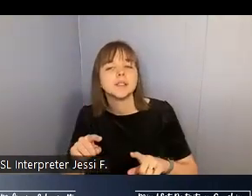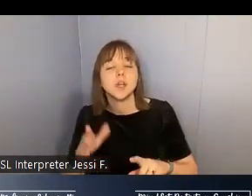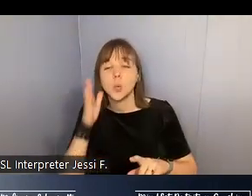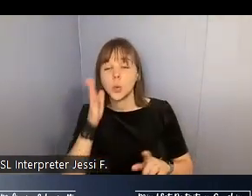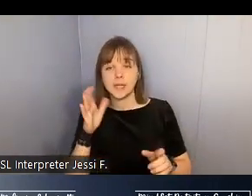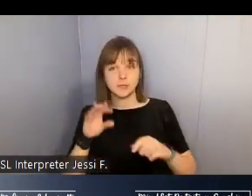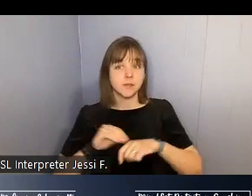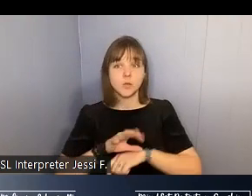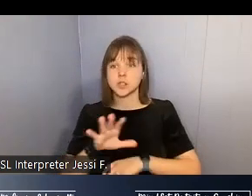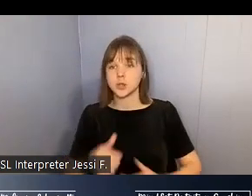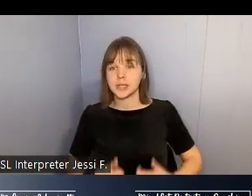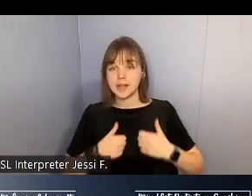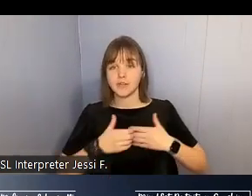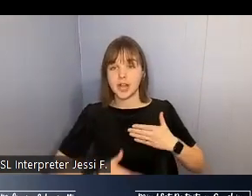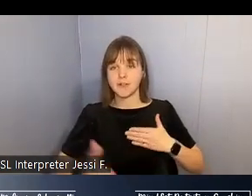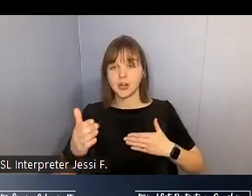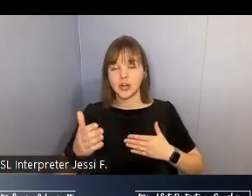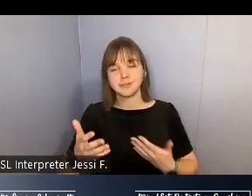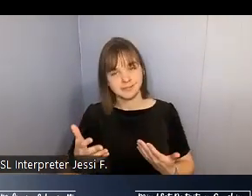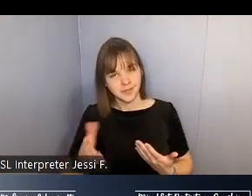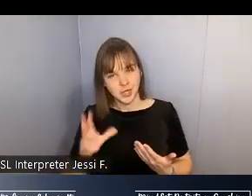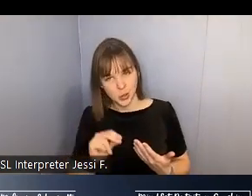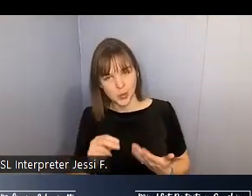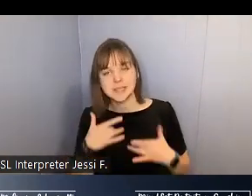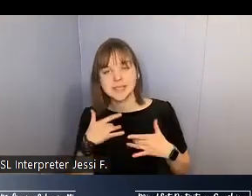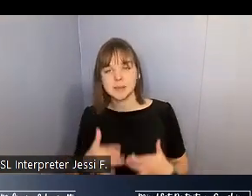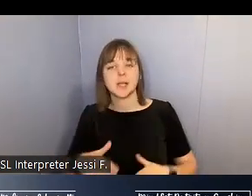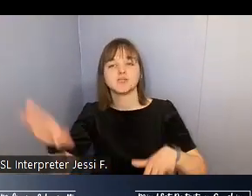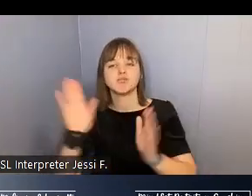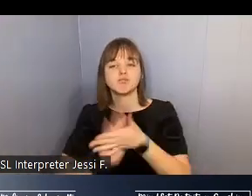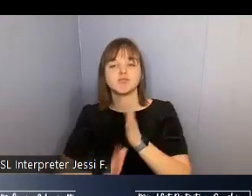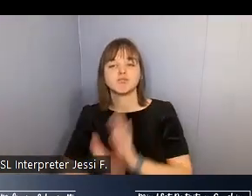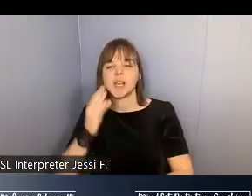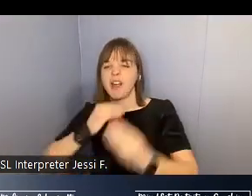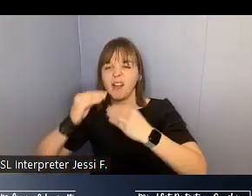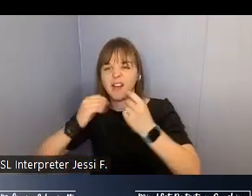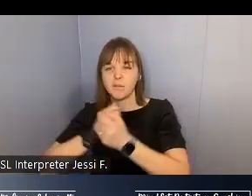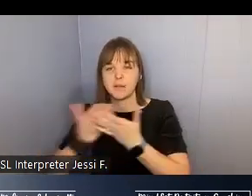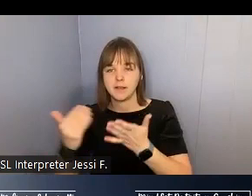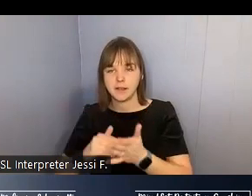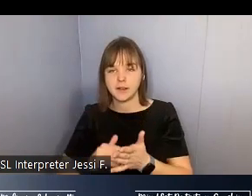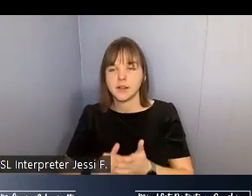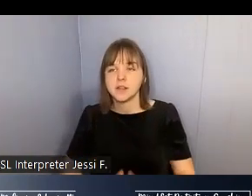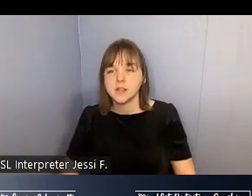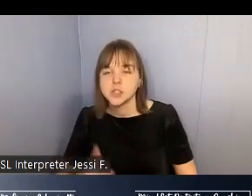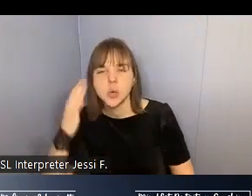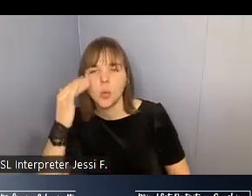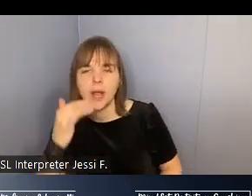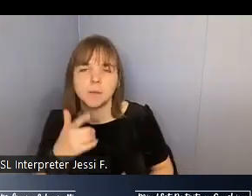Probably nothing. So why would you start something that's going to ask you to time limit your change when you're